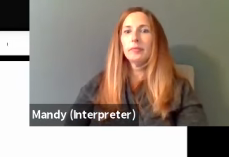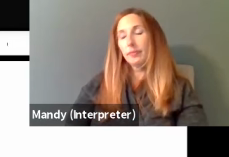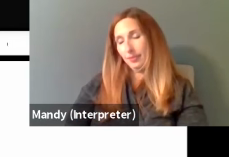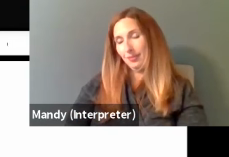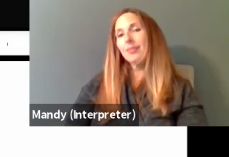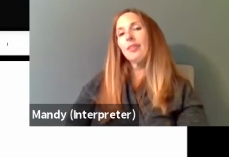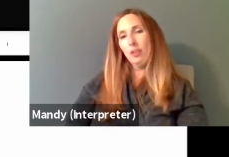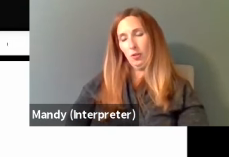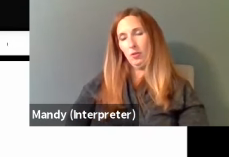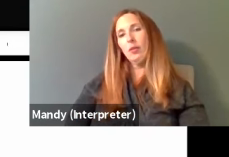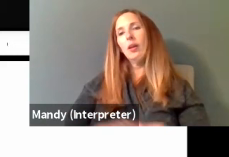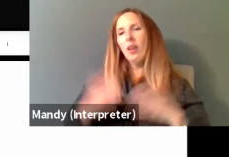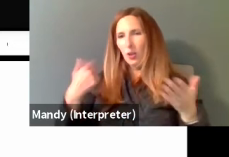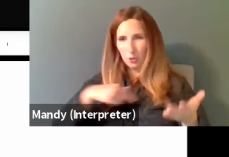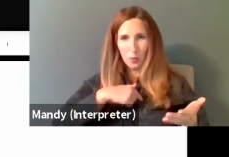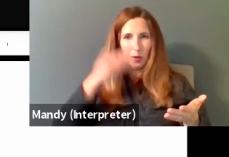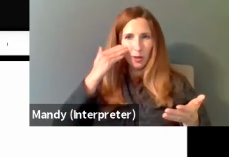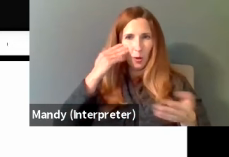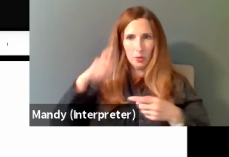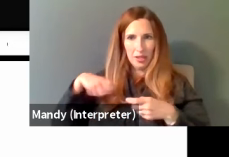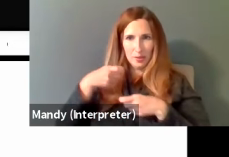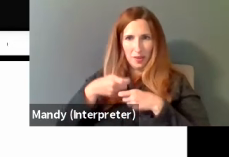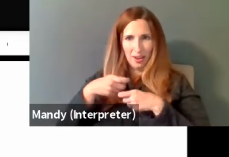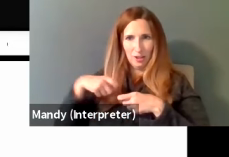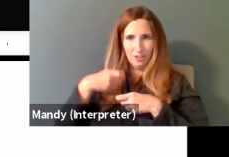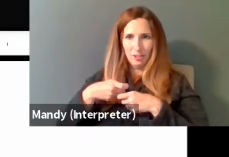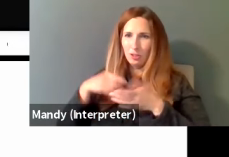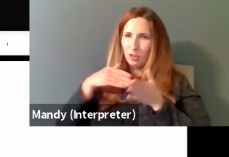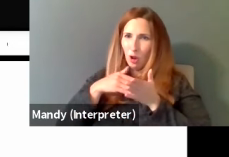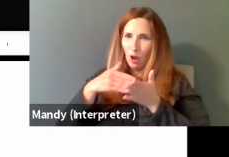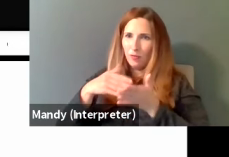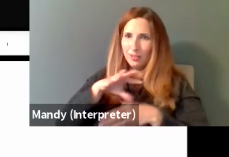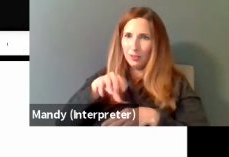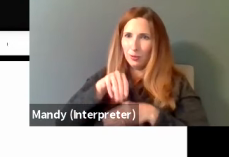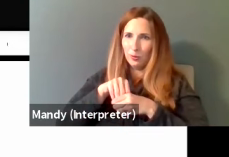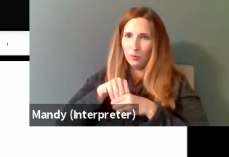or people, we know that Spanish is often included in a lot of people's communications